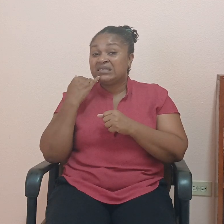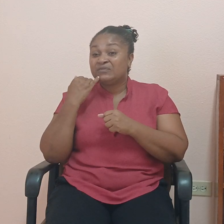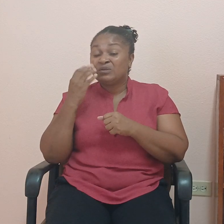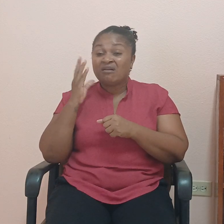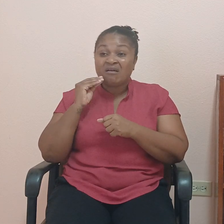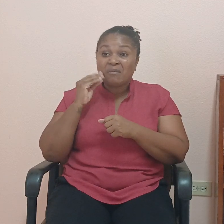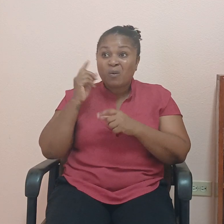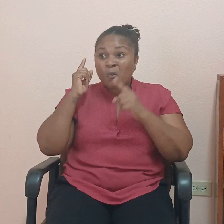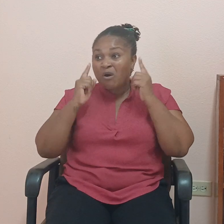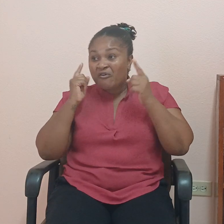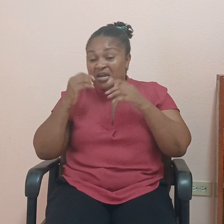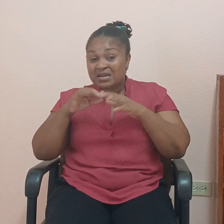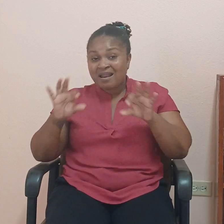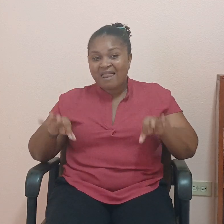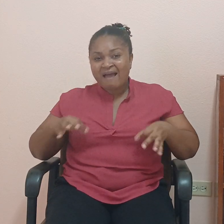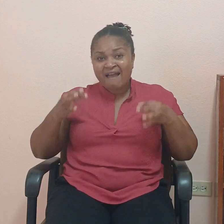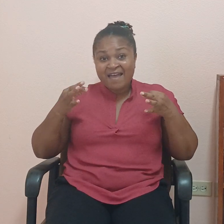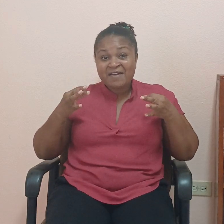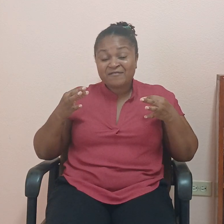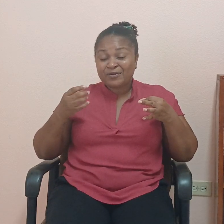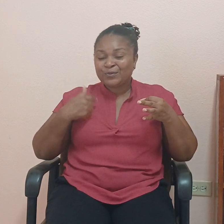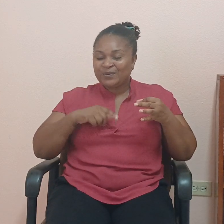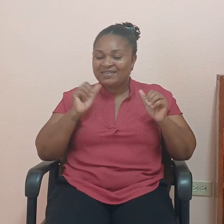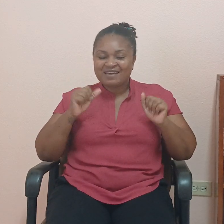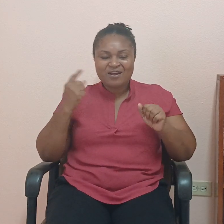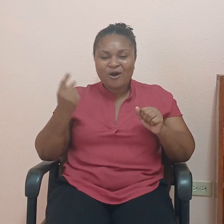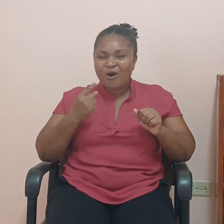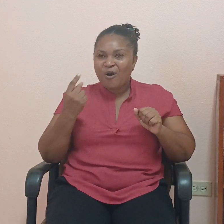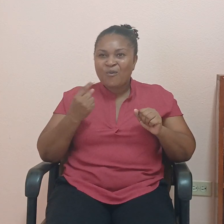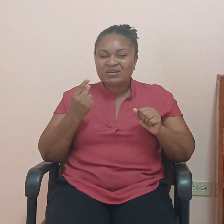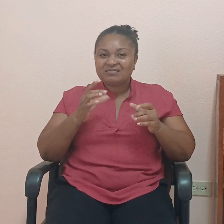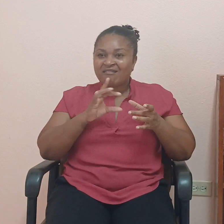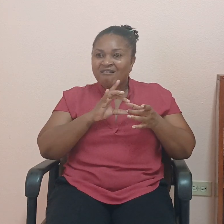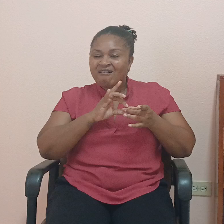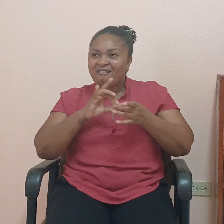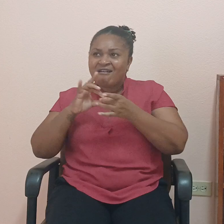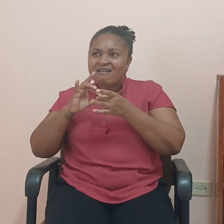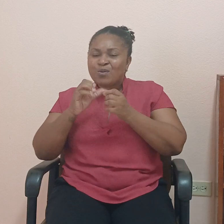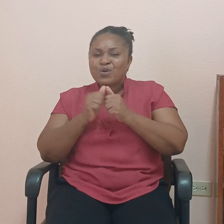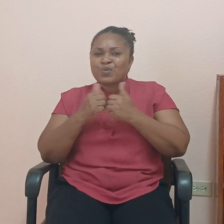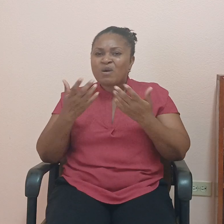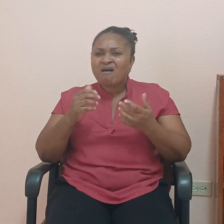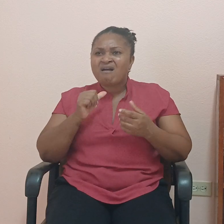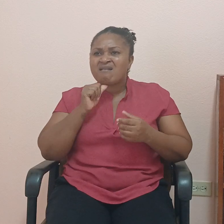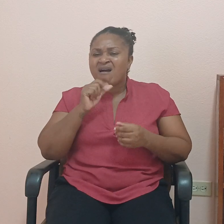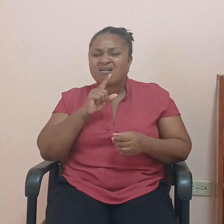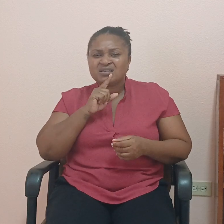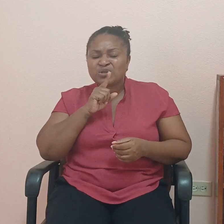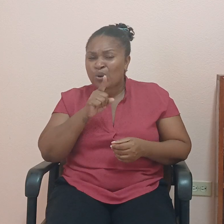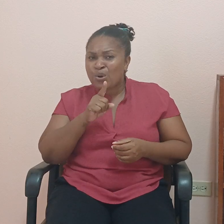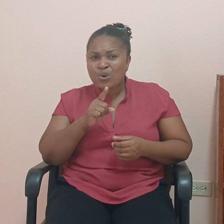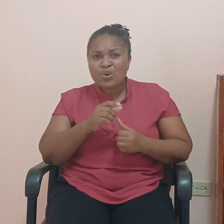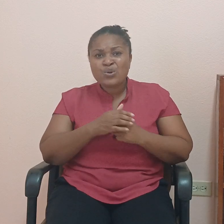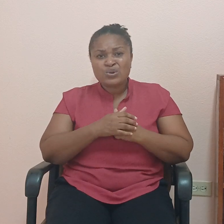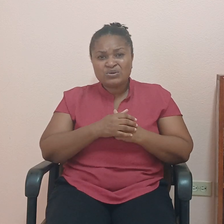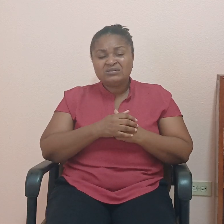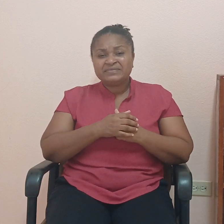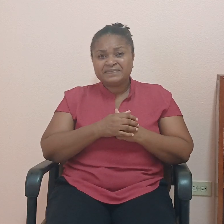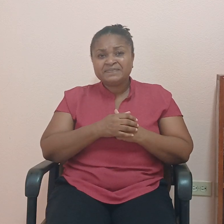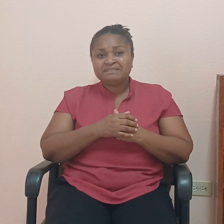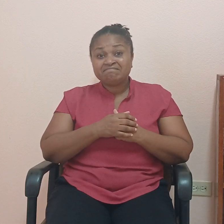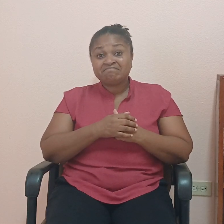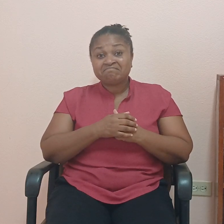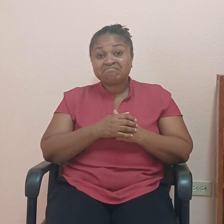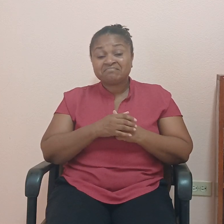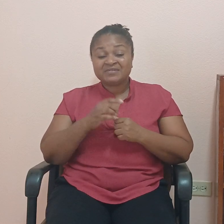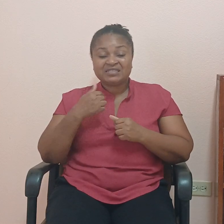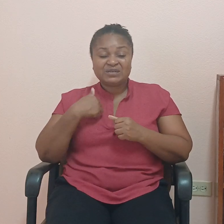IN OUR LIVES WE CAN ALWAYS TIE IT TO UNCERTAINTY. WE ARE UNSURE OF